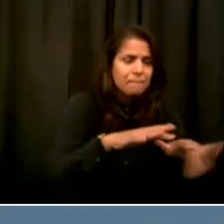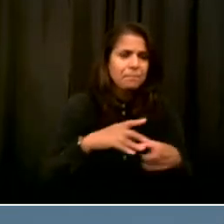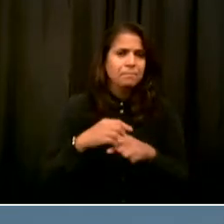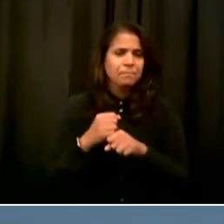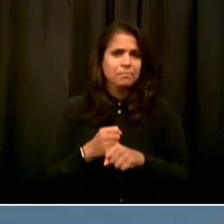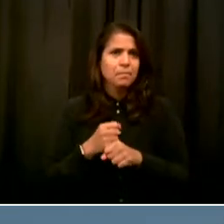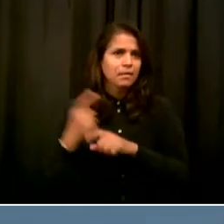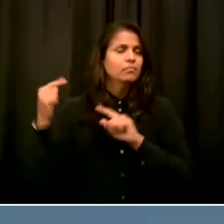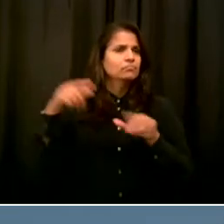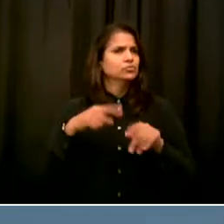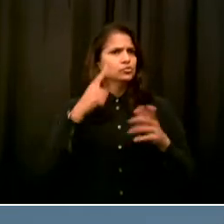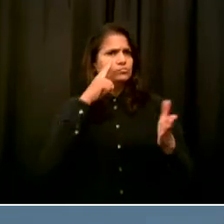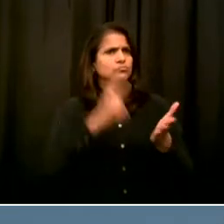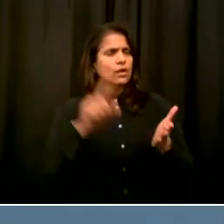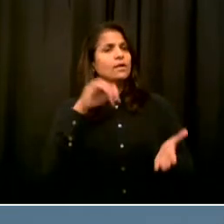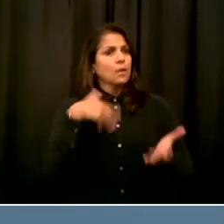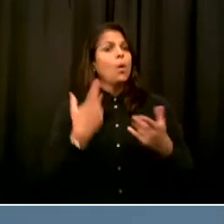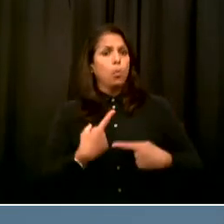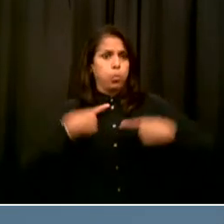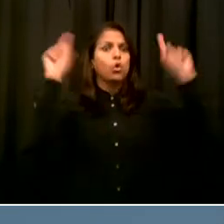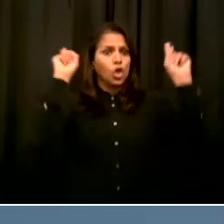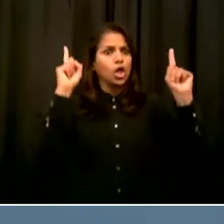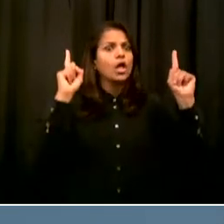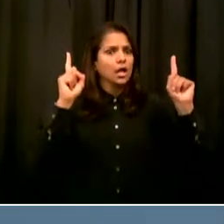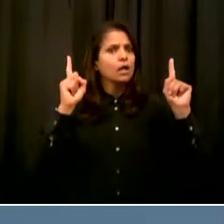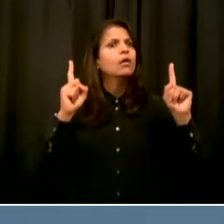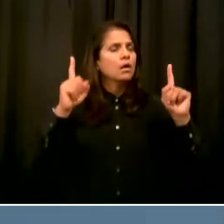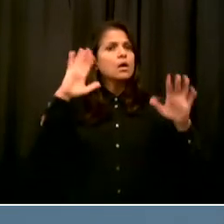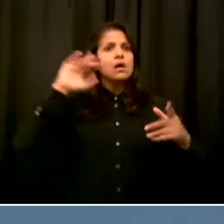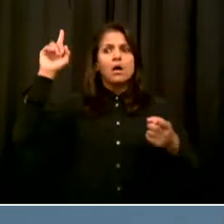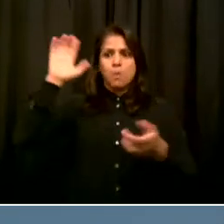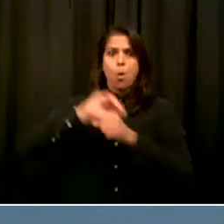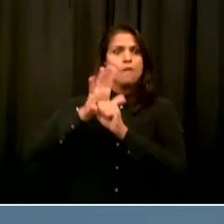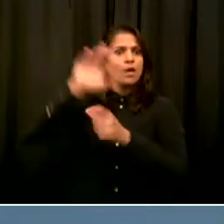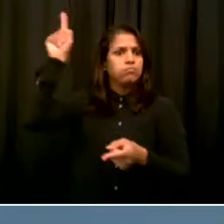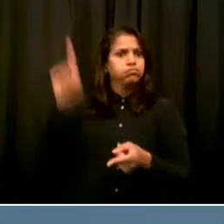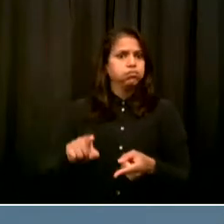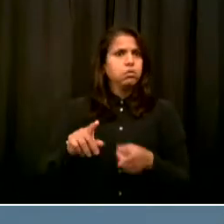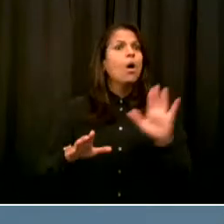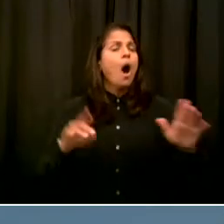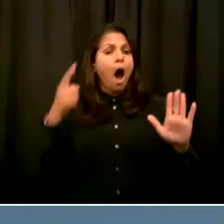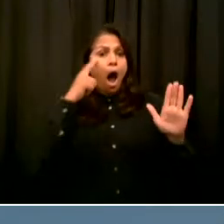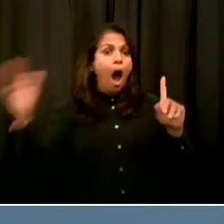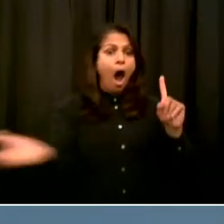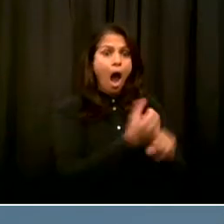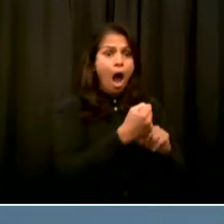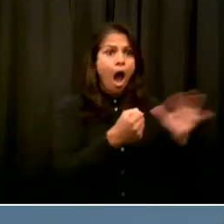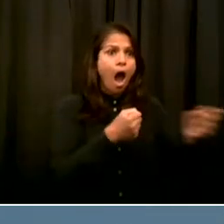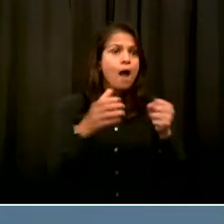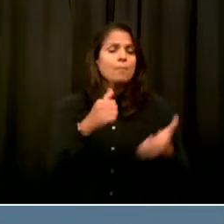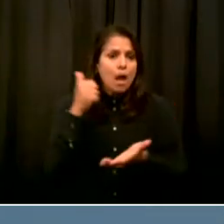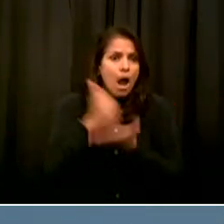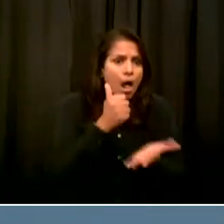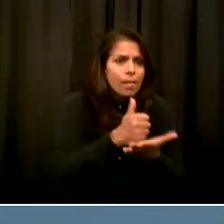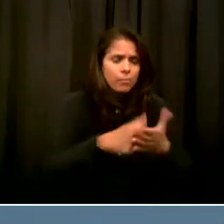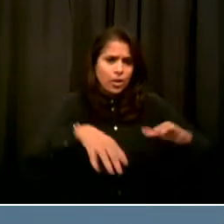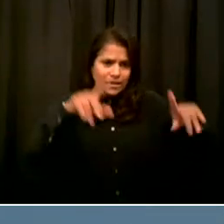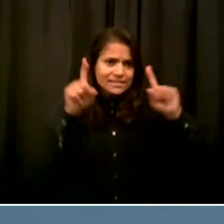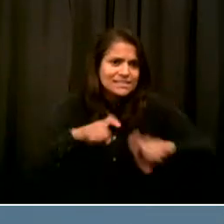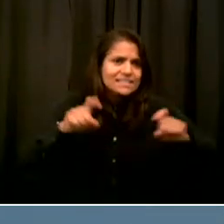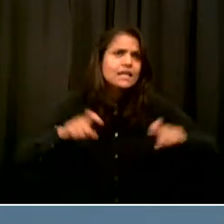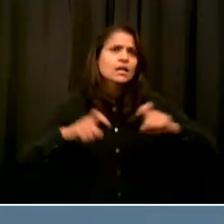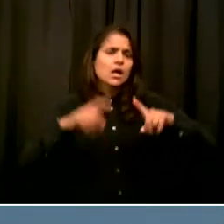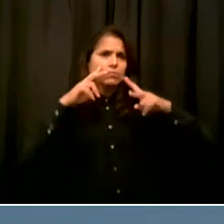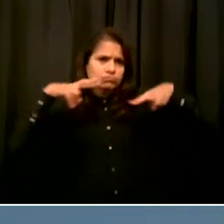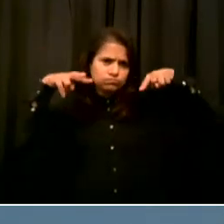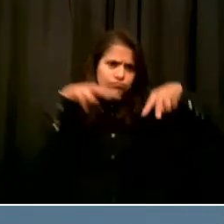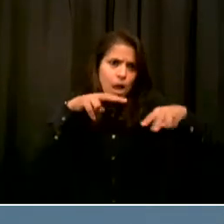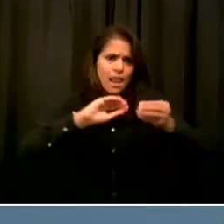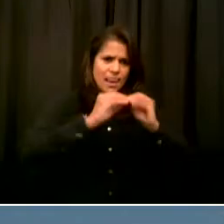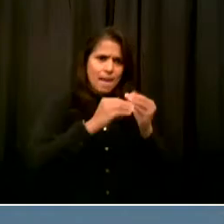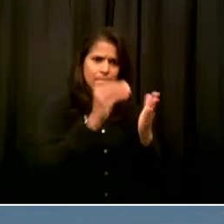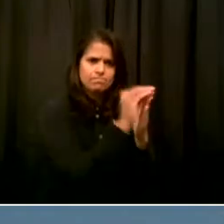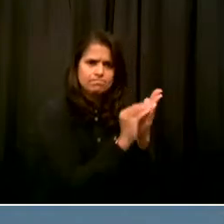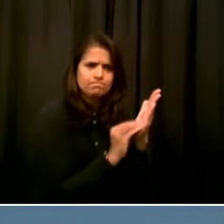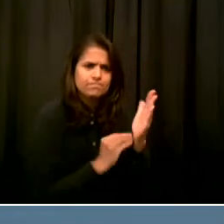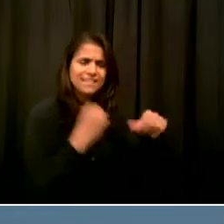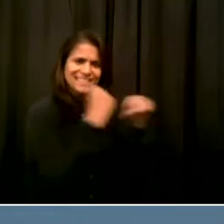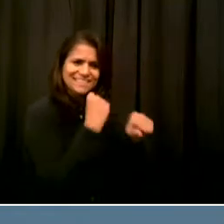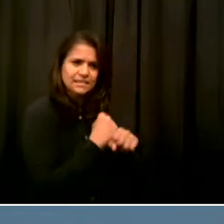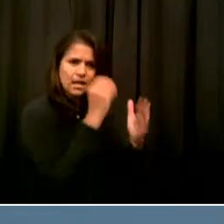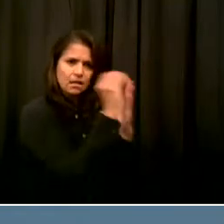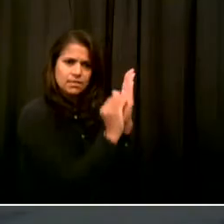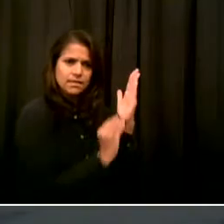SUBSTANTIAL NEW OUTREACH.